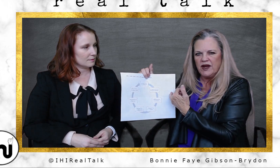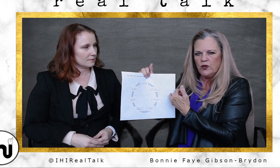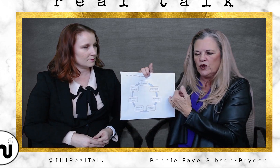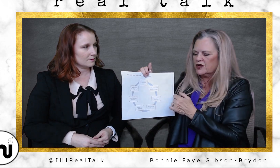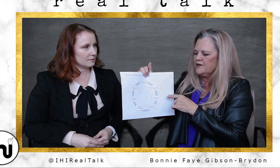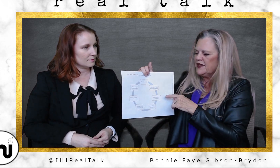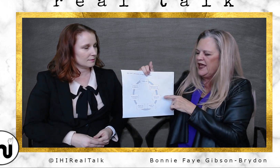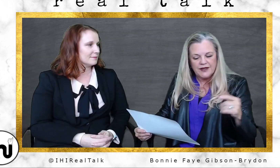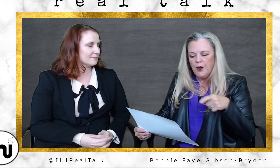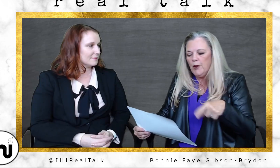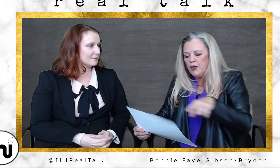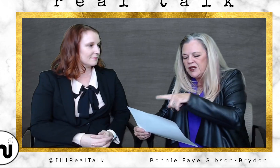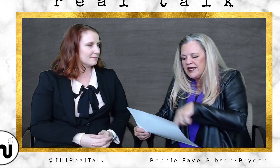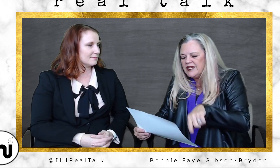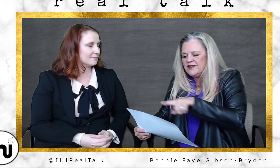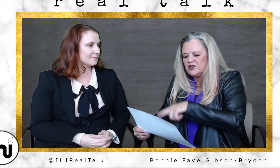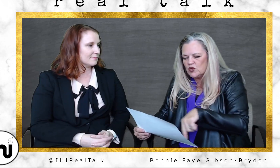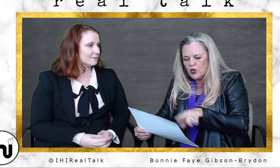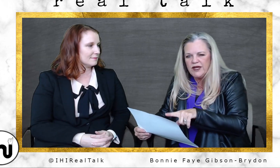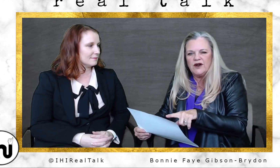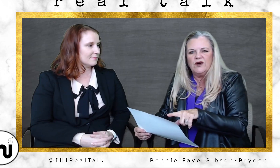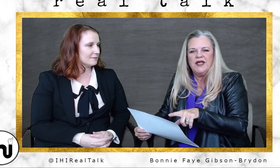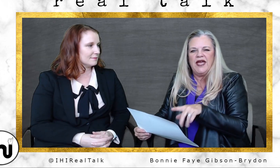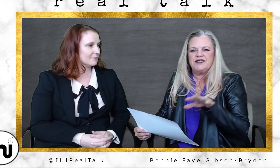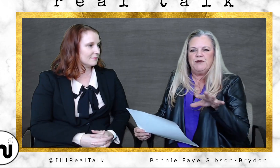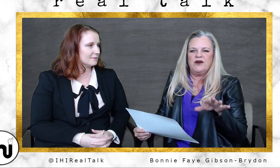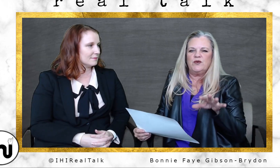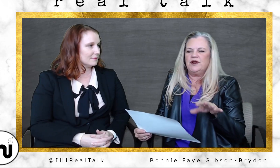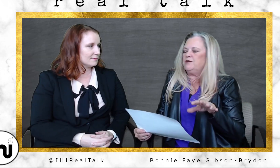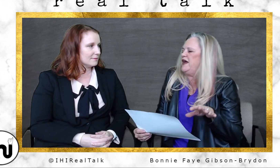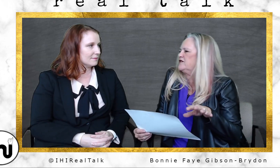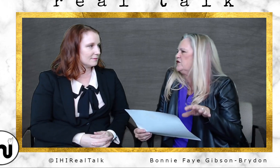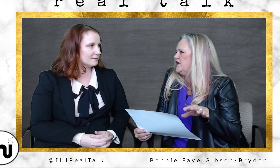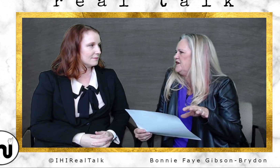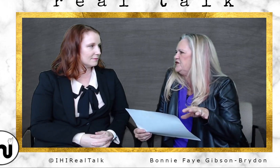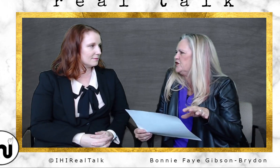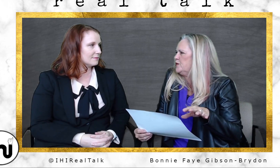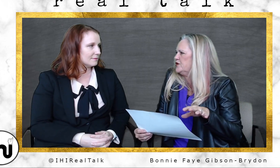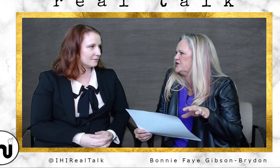work. Putting it in this wheel has made a real impact for a lot of interpreters.